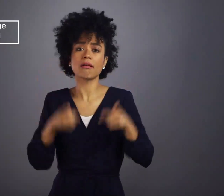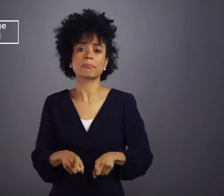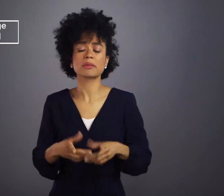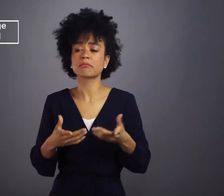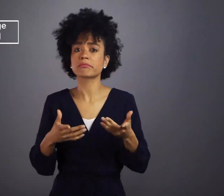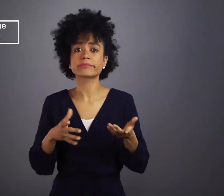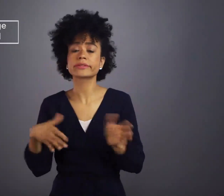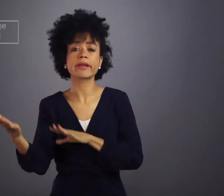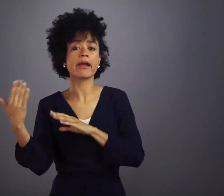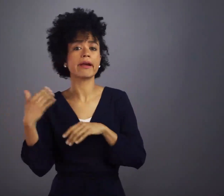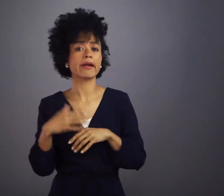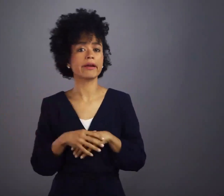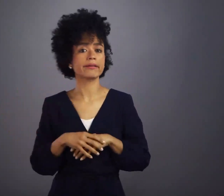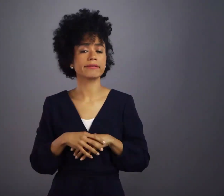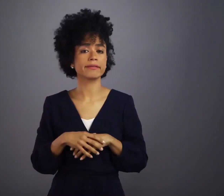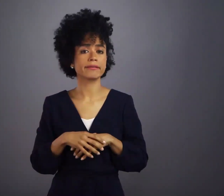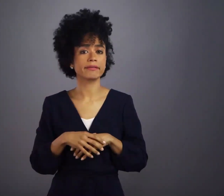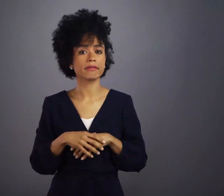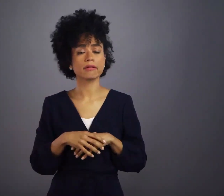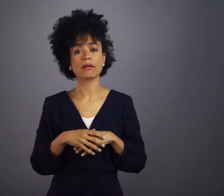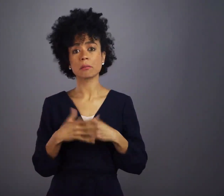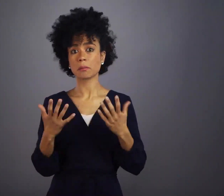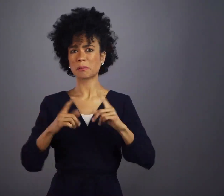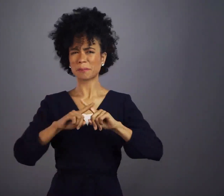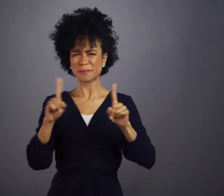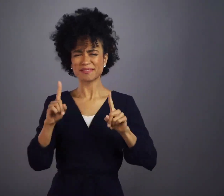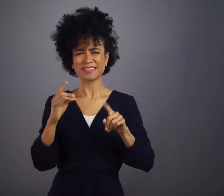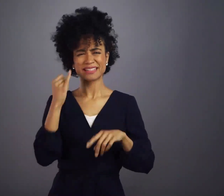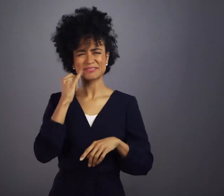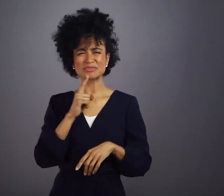It may cause him to die a few years before his time.